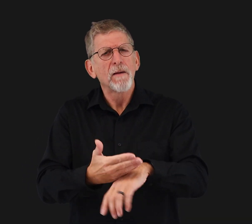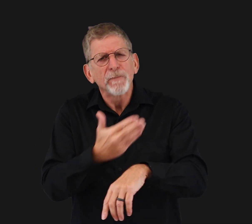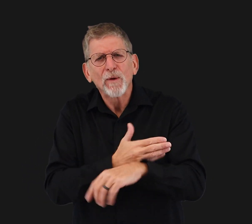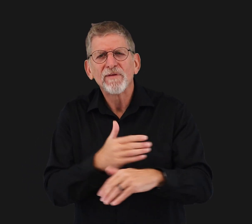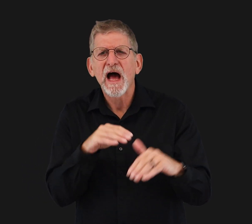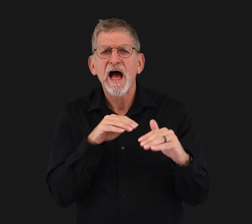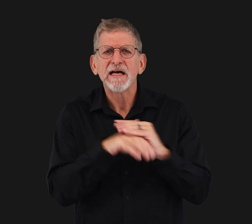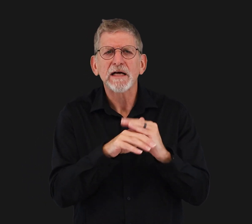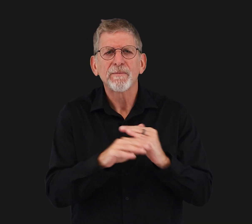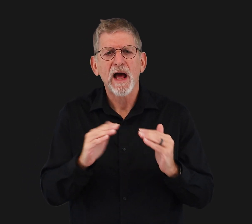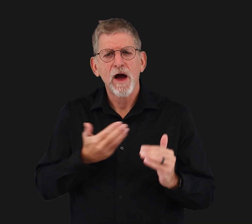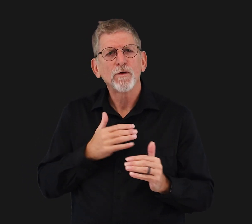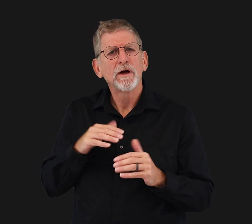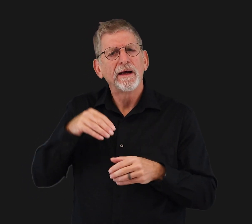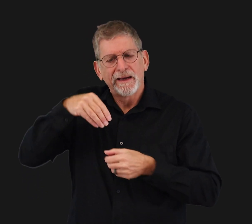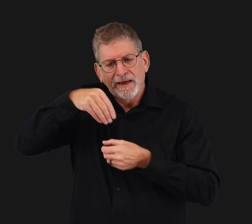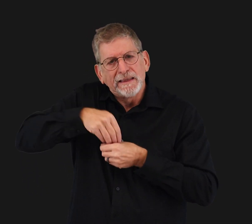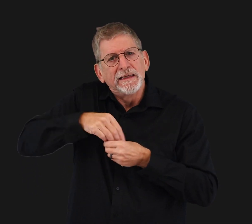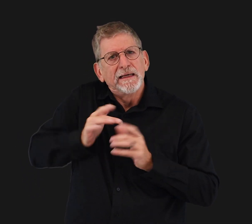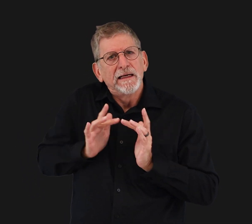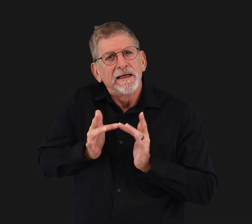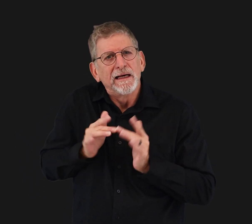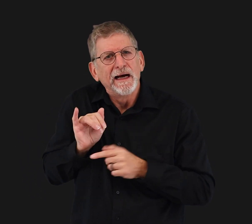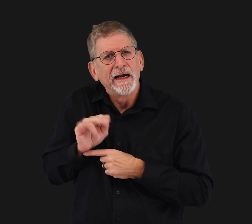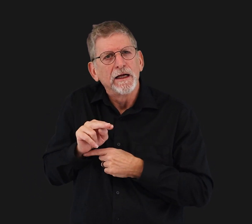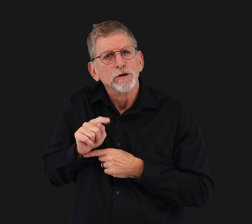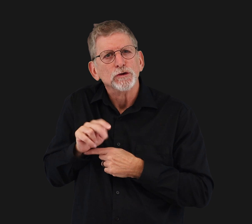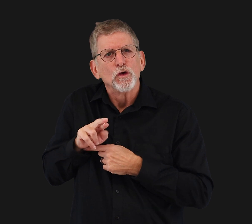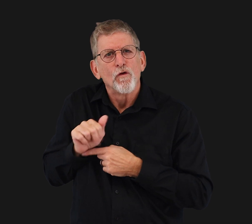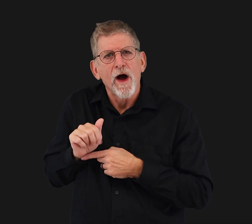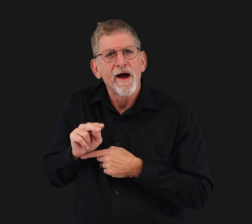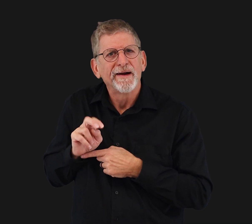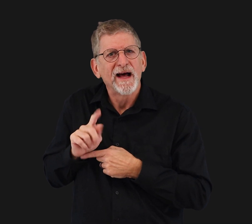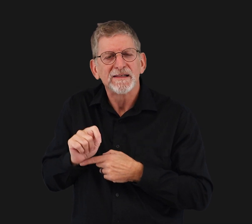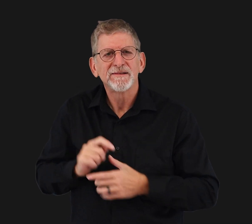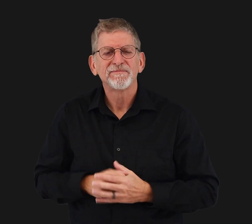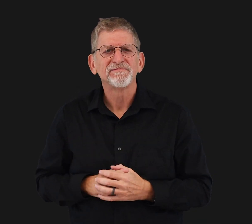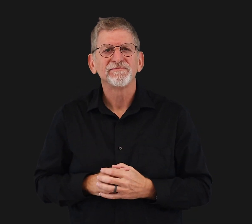• Improving accessibility of our intranet site